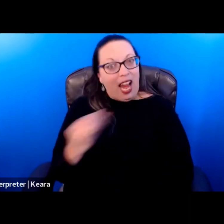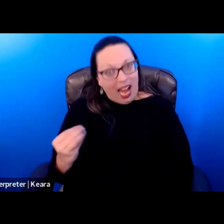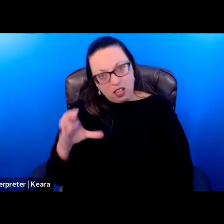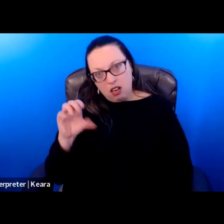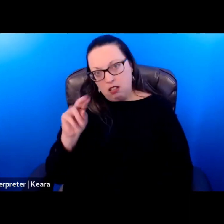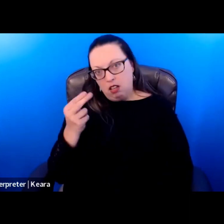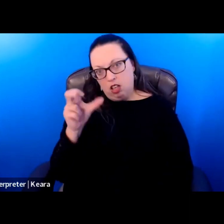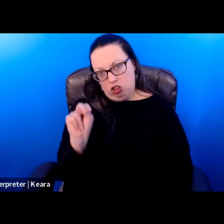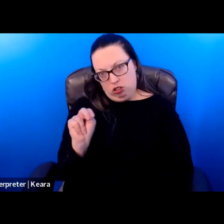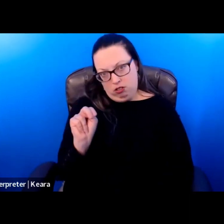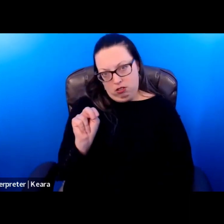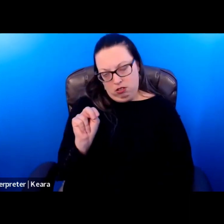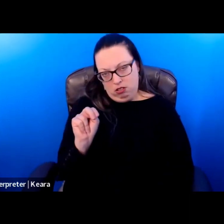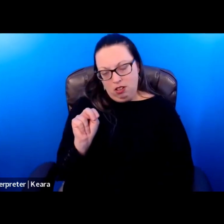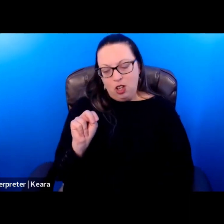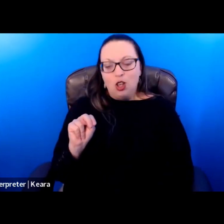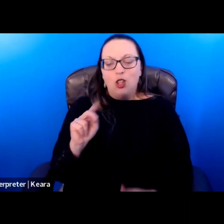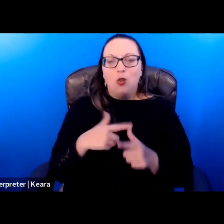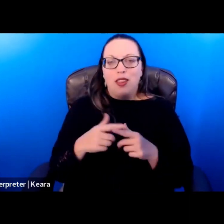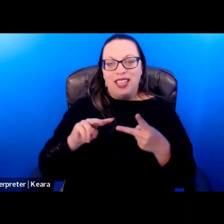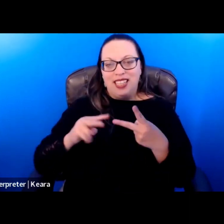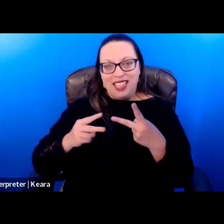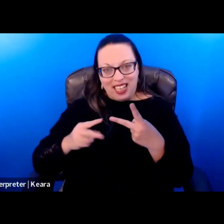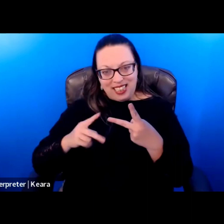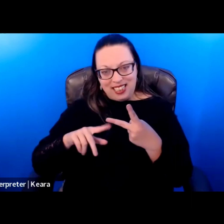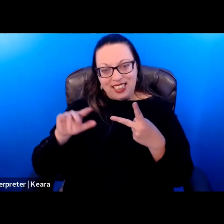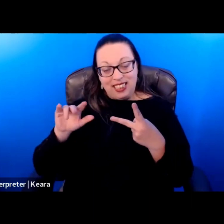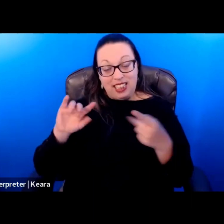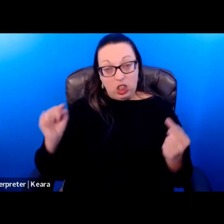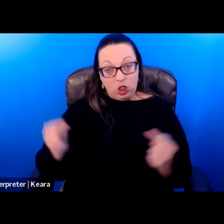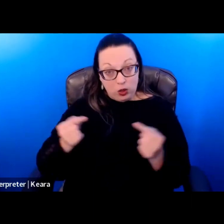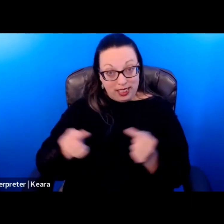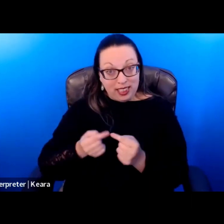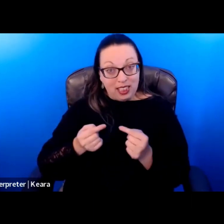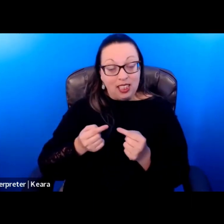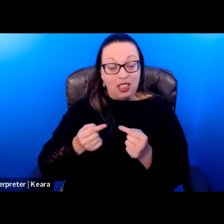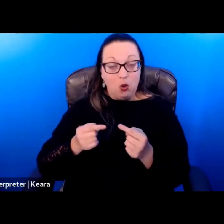brain injury. And the first was, he's kind of paralyzed, so we need to get him back walking. And we'll figure out the rest